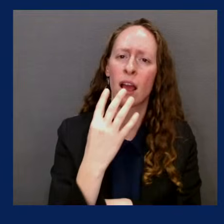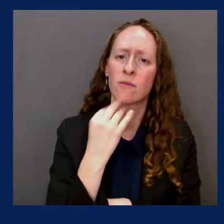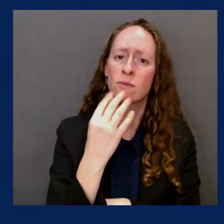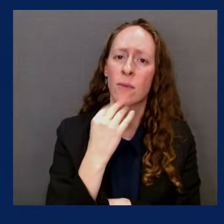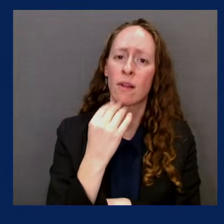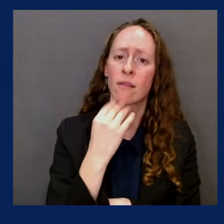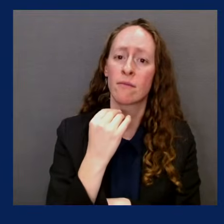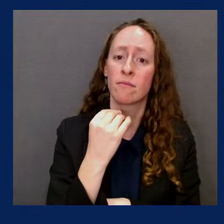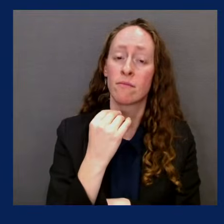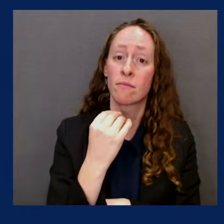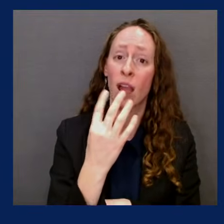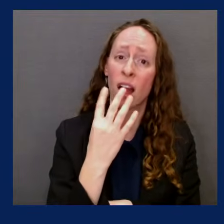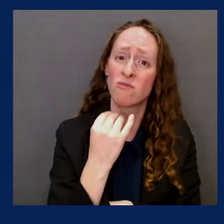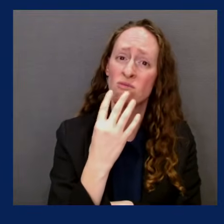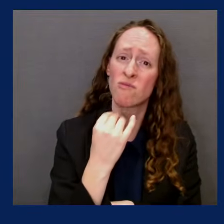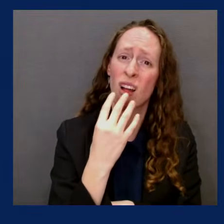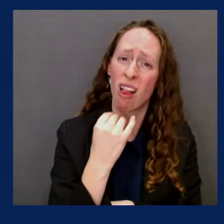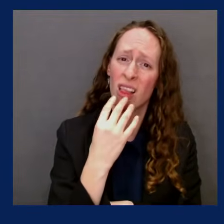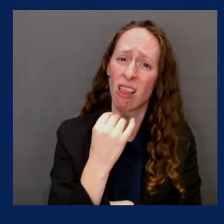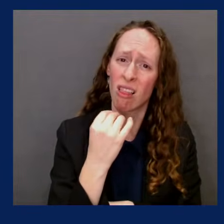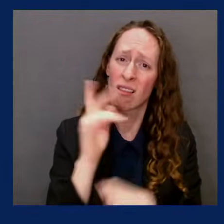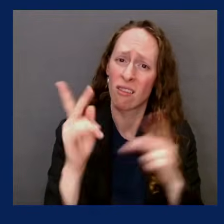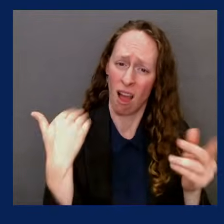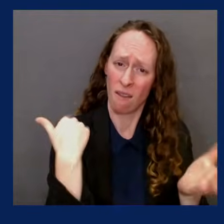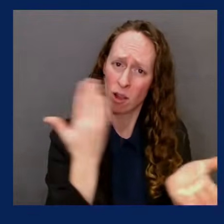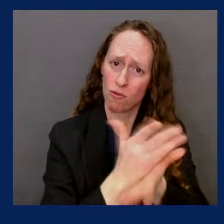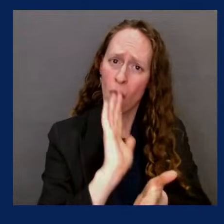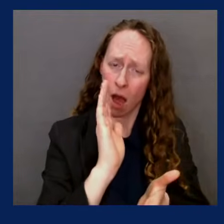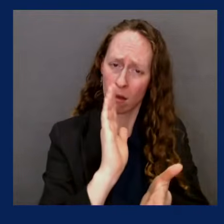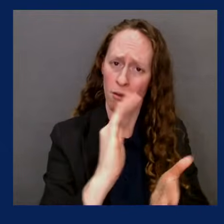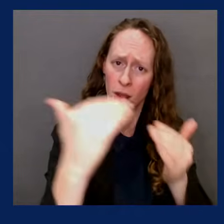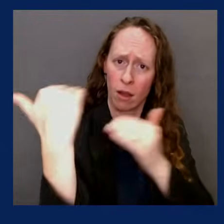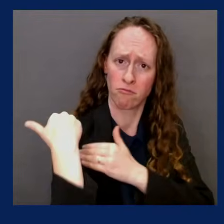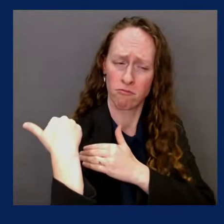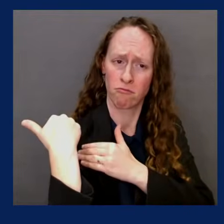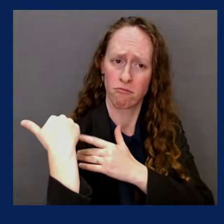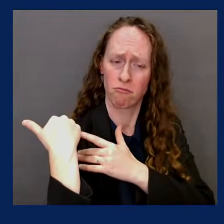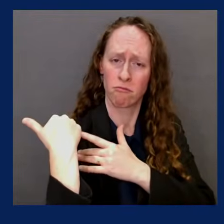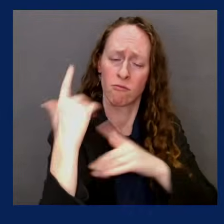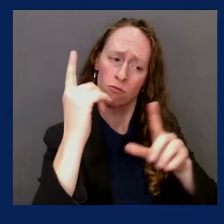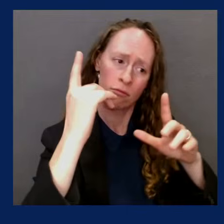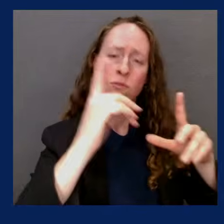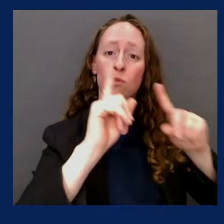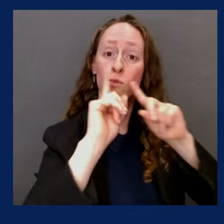And we will ensure Israel has what it needs to defend itself against these terrorists. That's a guarantee.